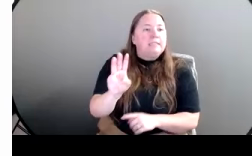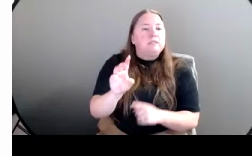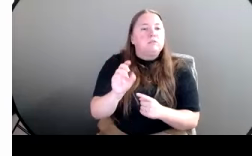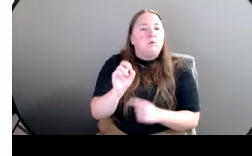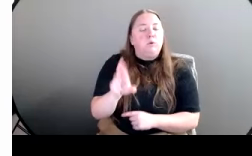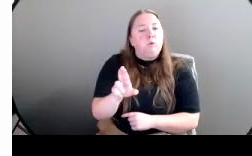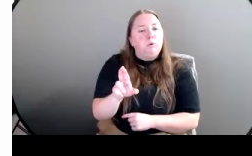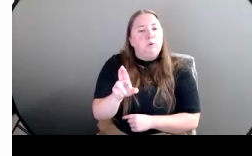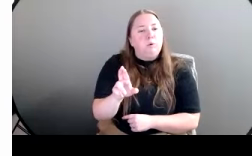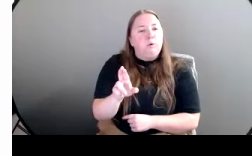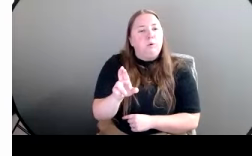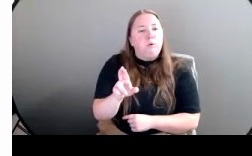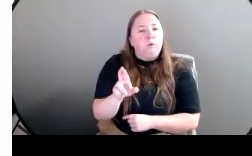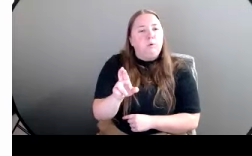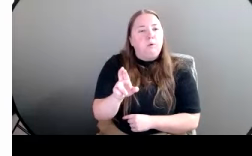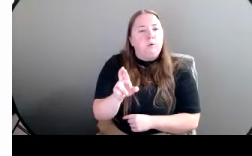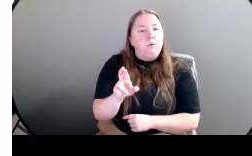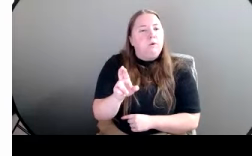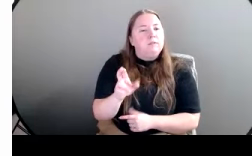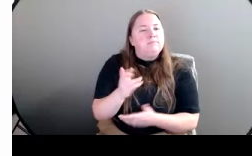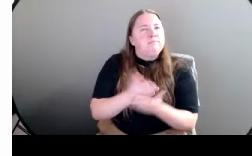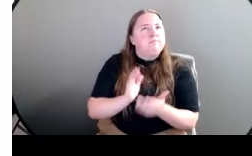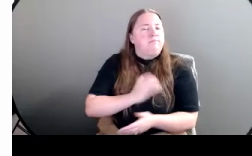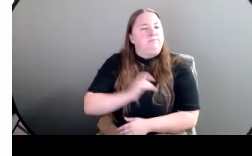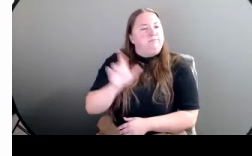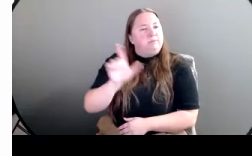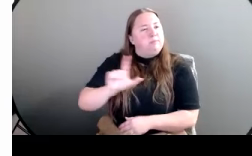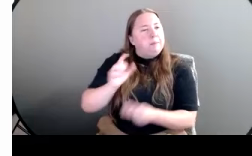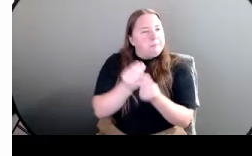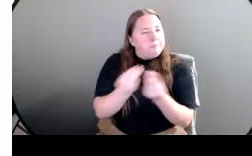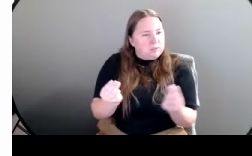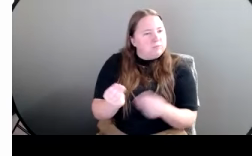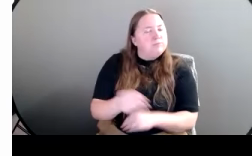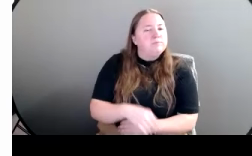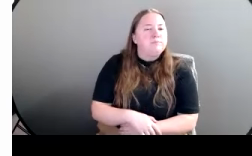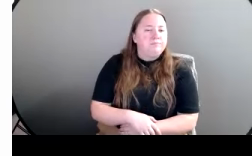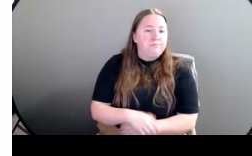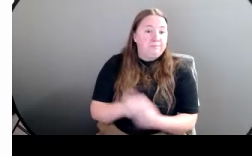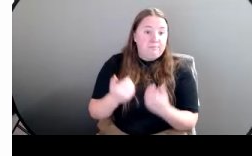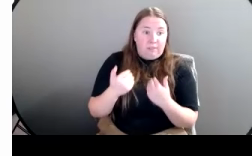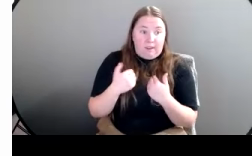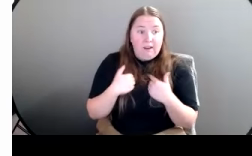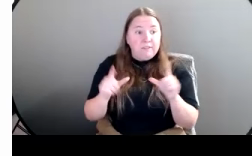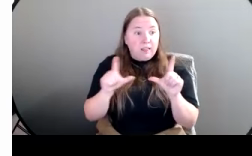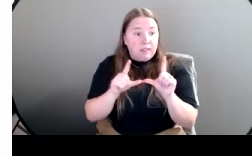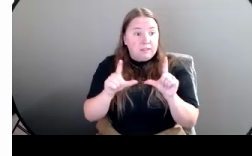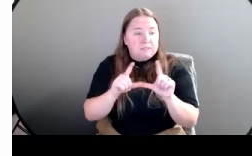some of our library materials that do have a license, but they're free for students.